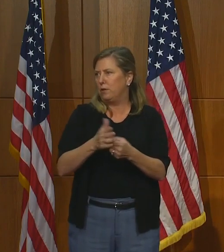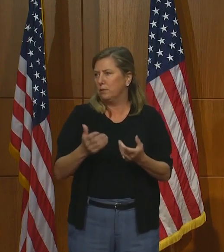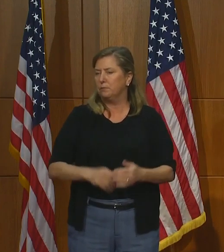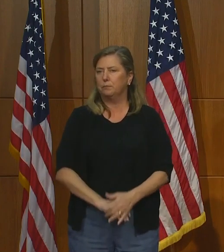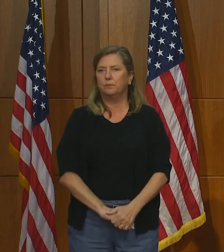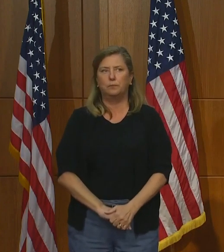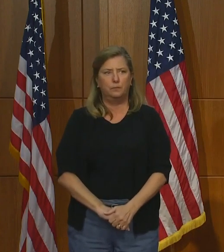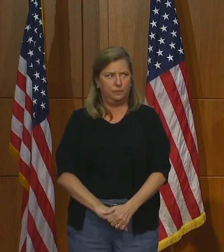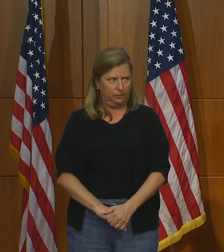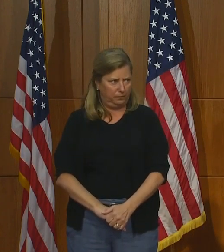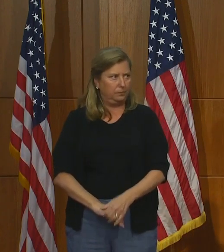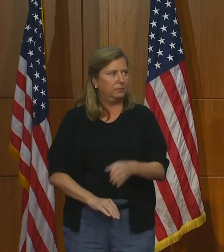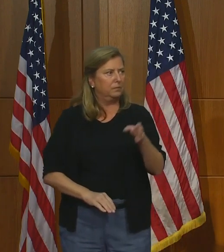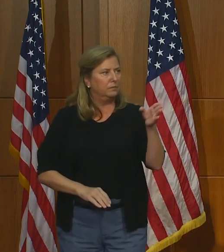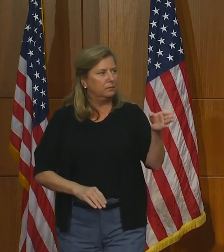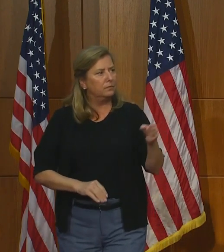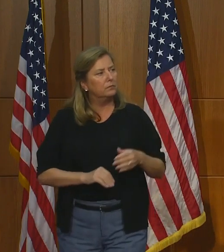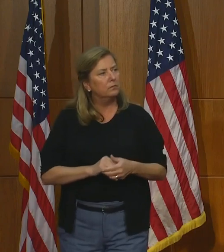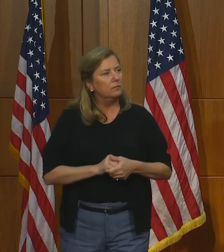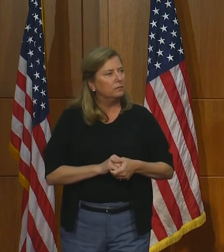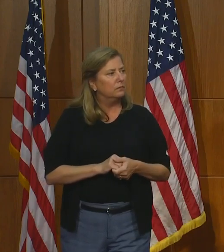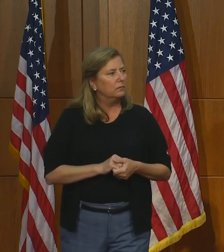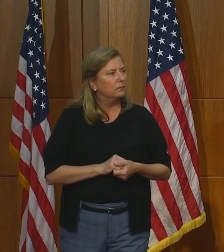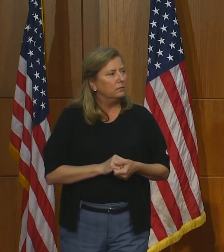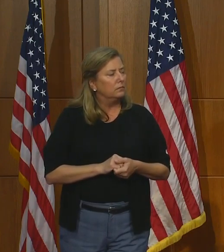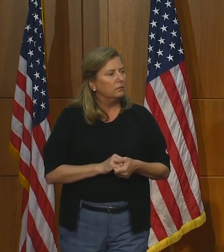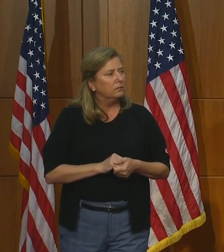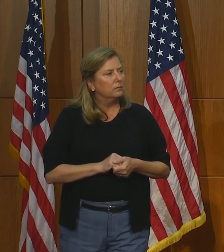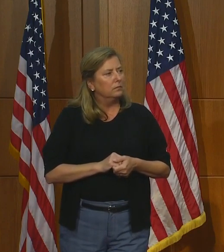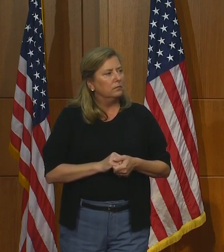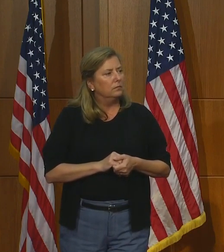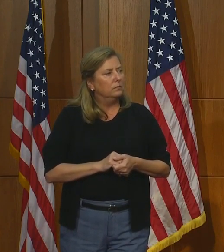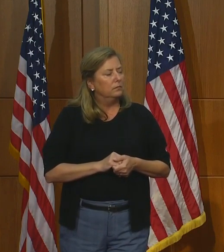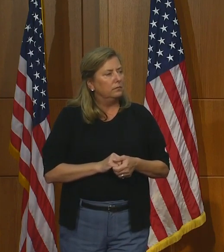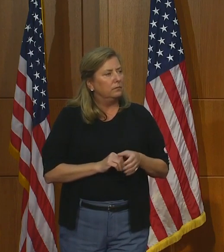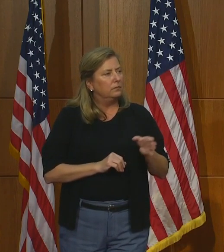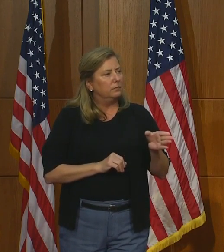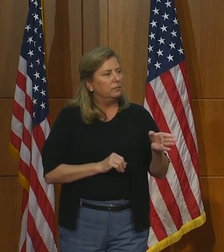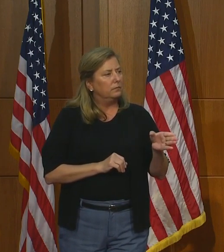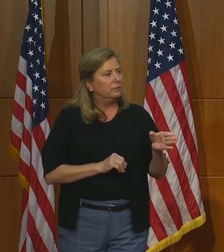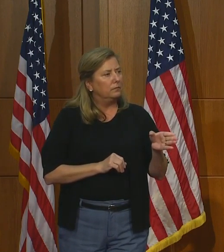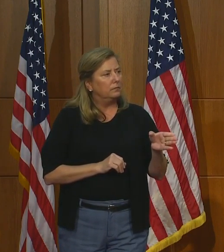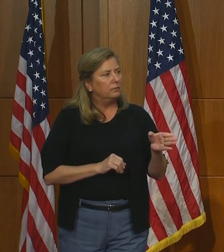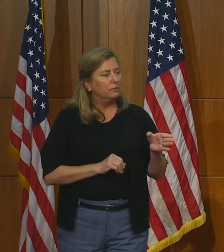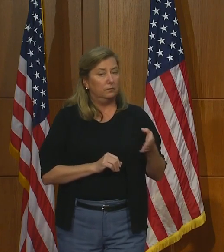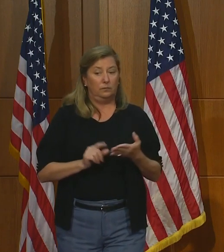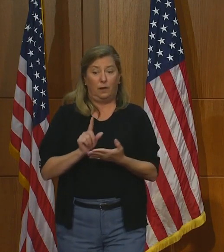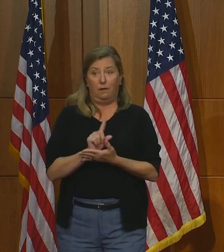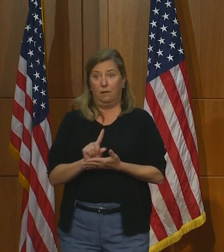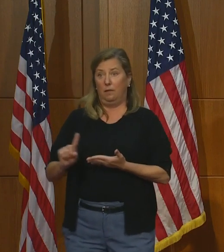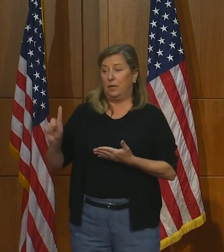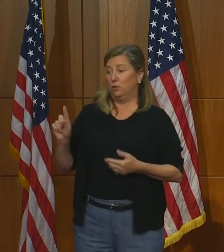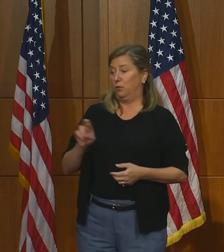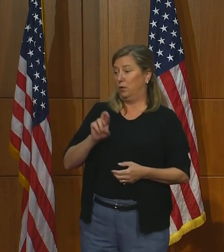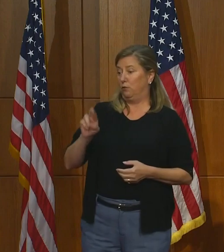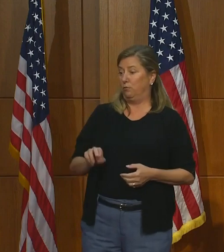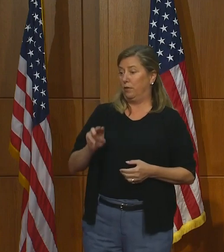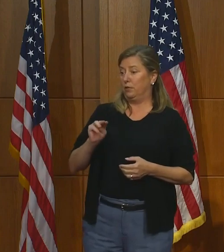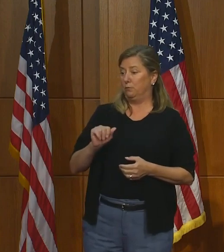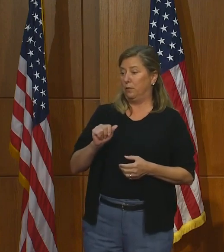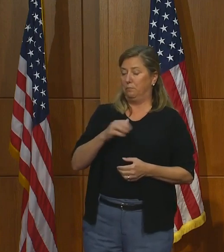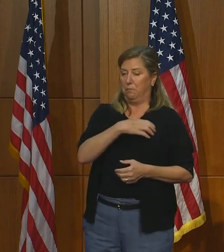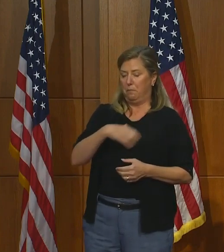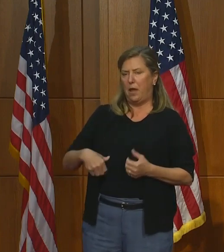ABOUT- THOSE THAT ARE. IN THEIR